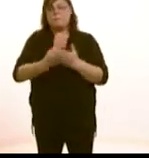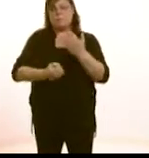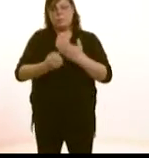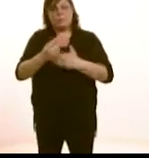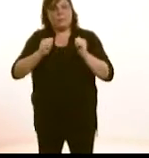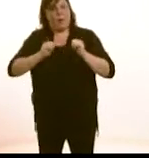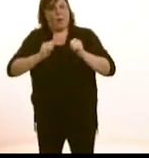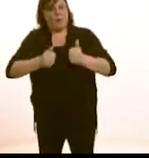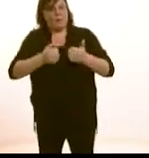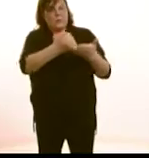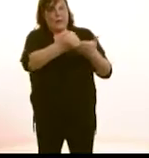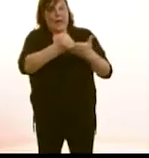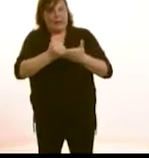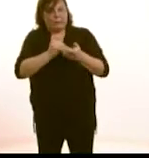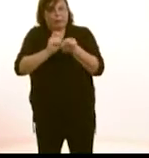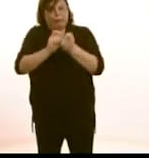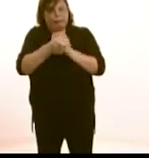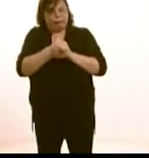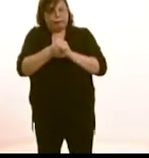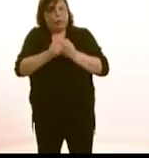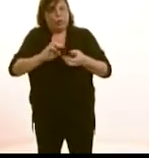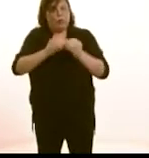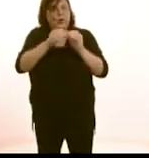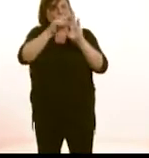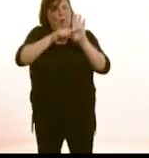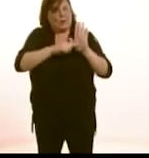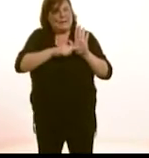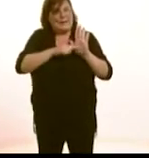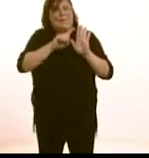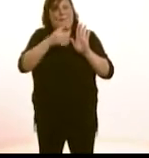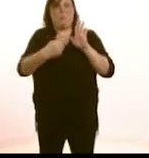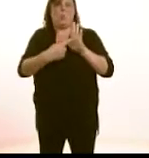help us to shape the policies for the future, but we have to have the funding to ensure that that can happen.